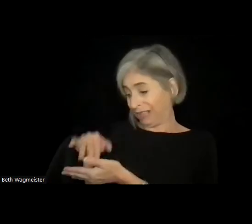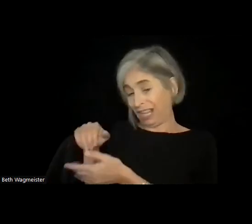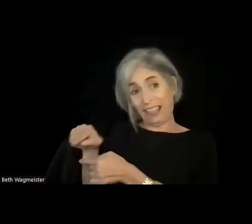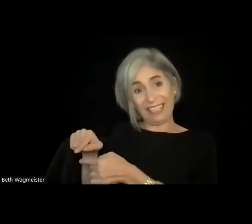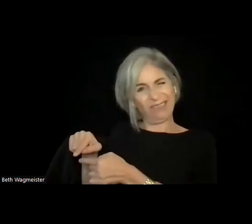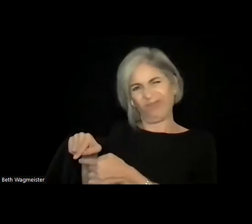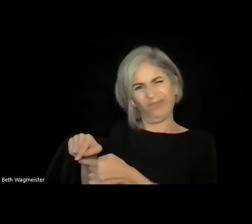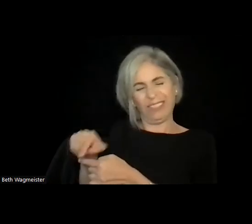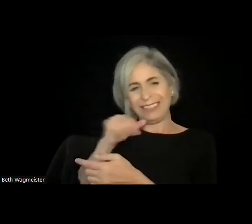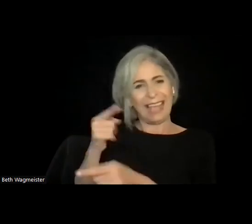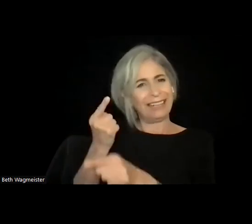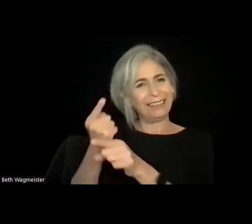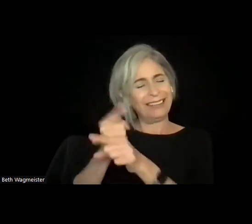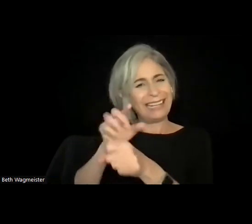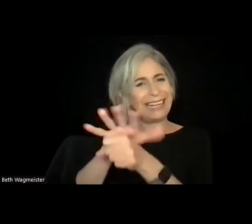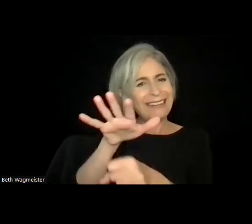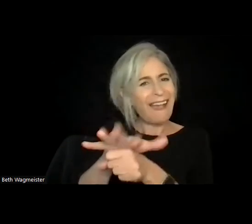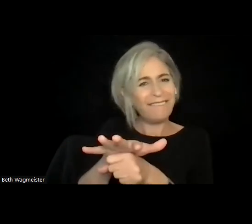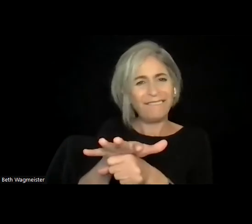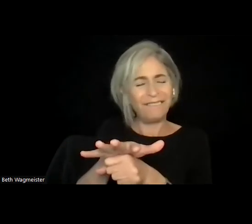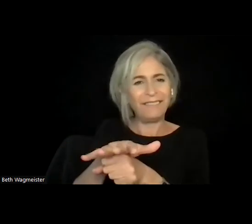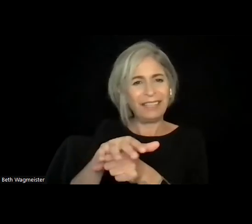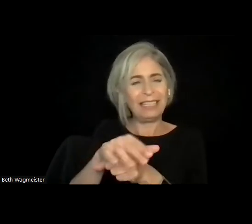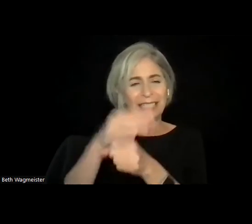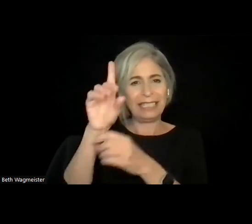in this way, we are not going to get the right results and we